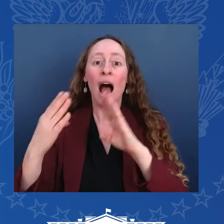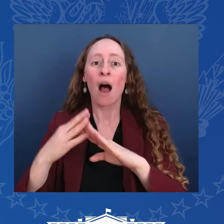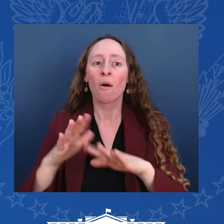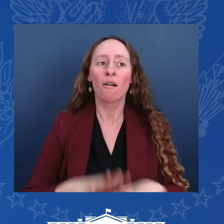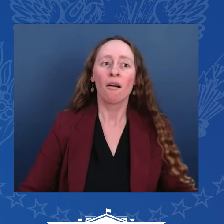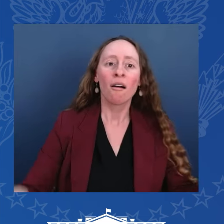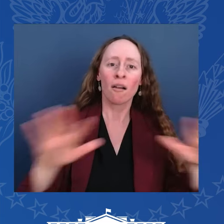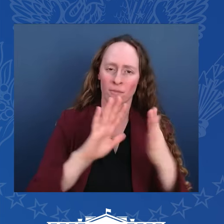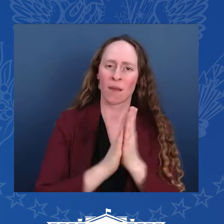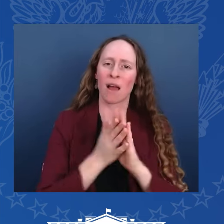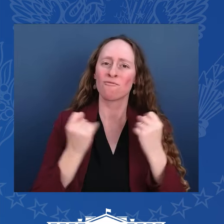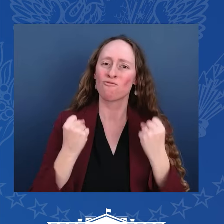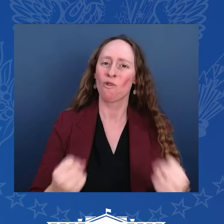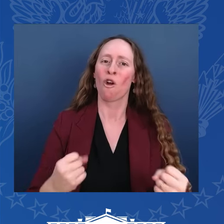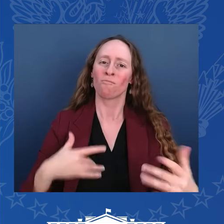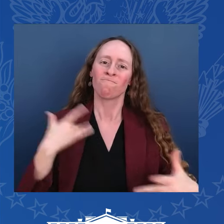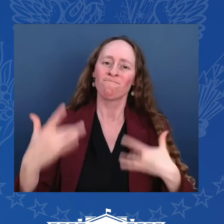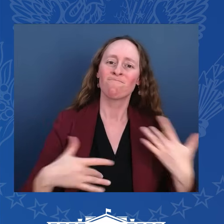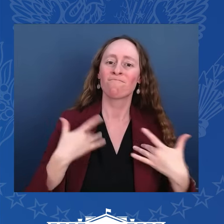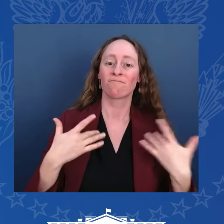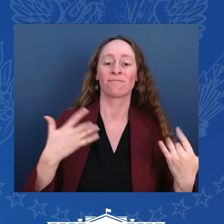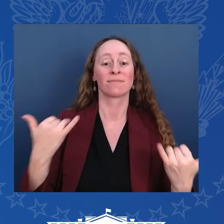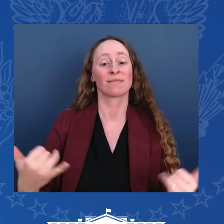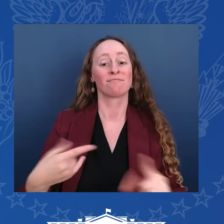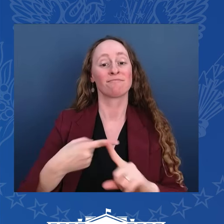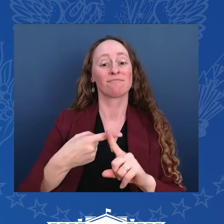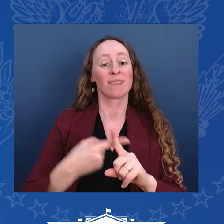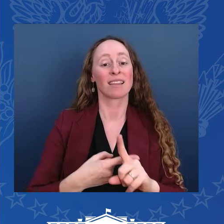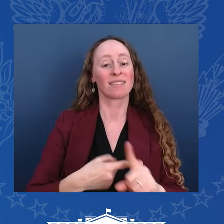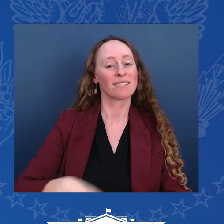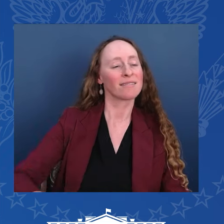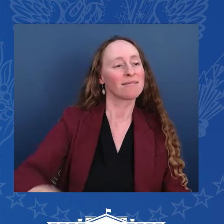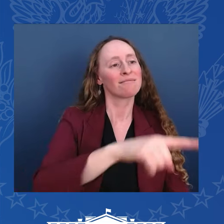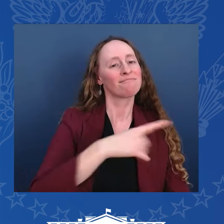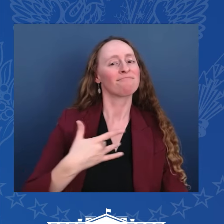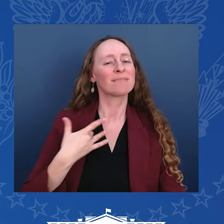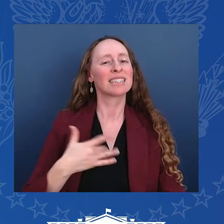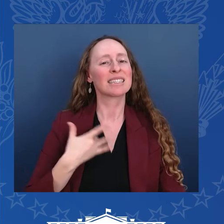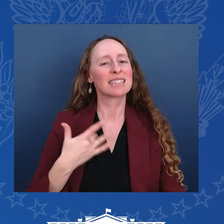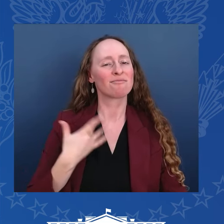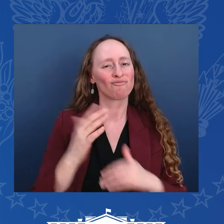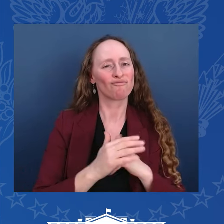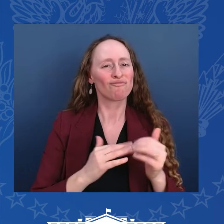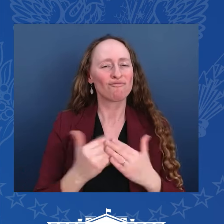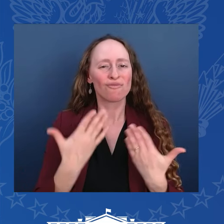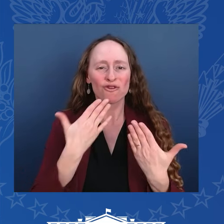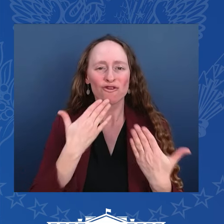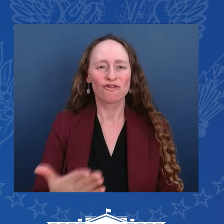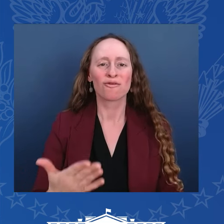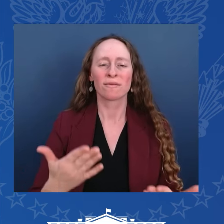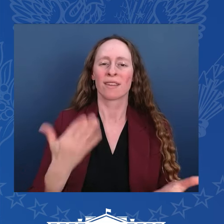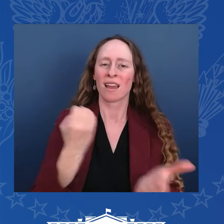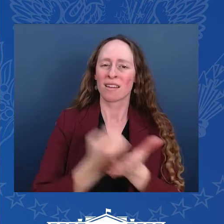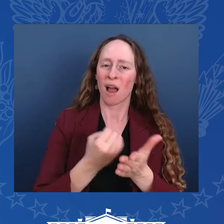The economy's growing. Middle class is doing well. We're the only nation in the world that always emerges stronger from a crisis